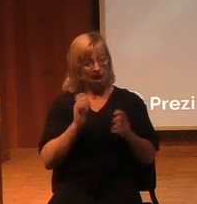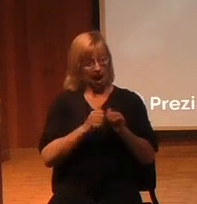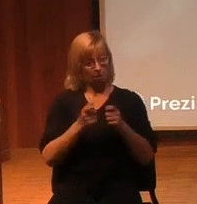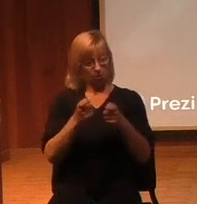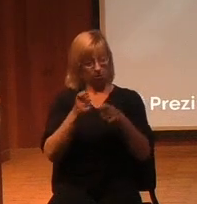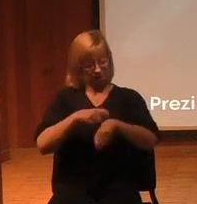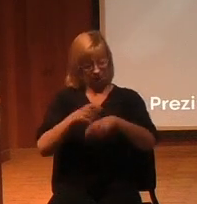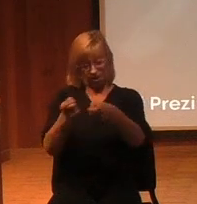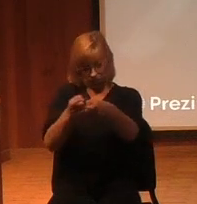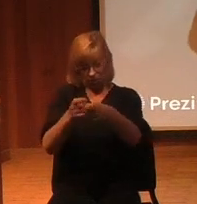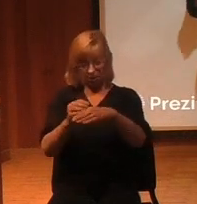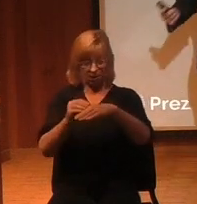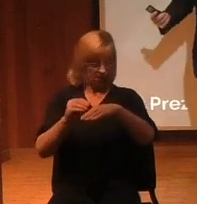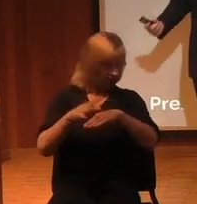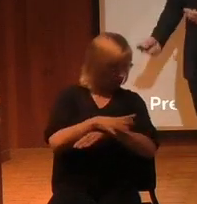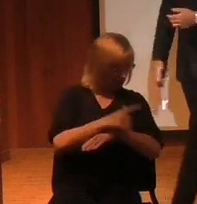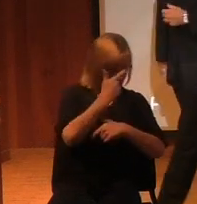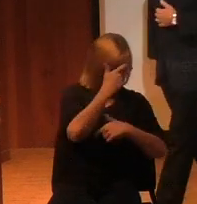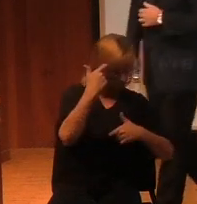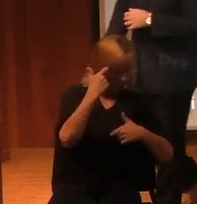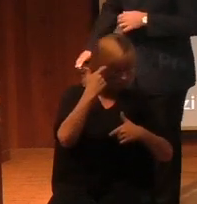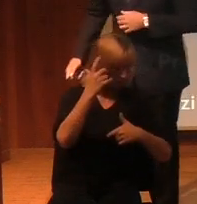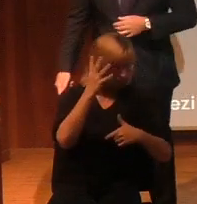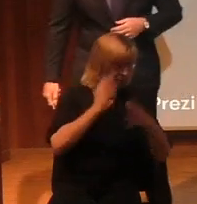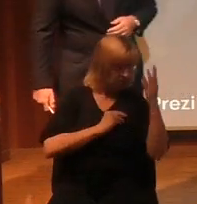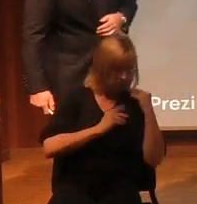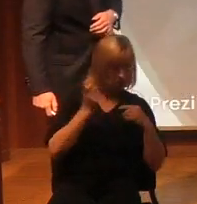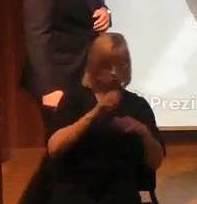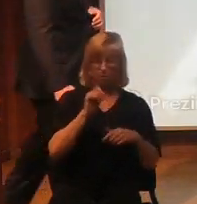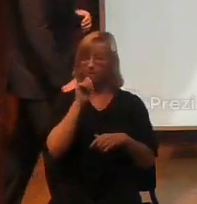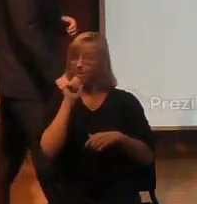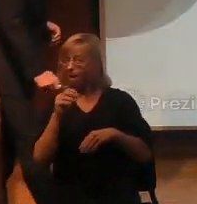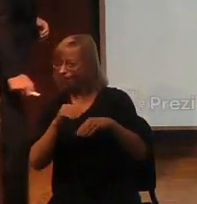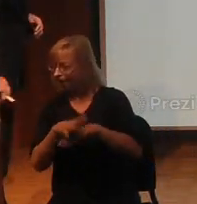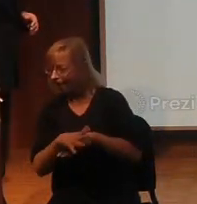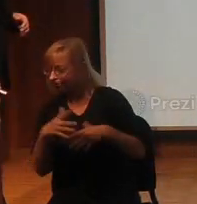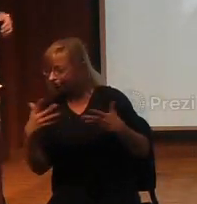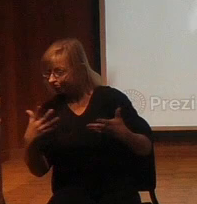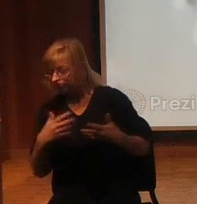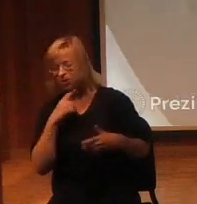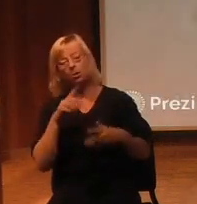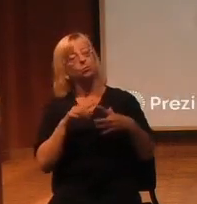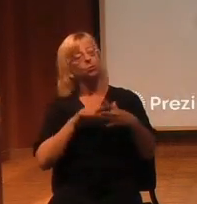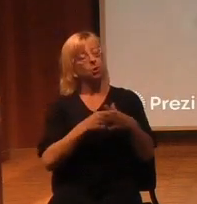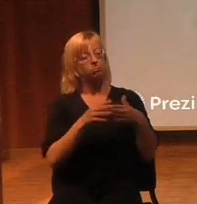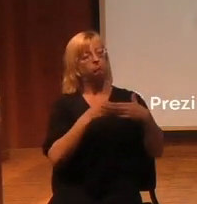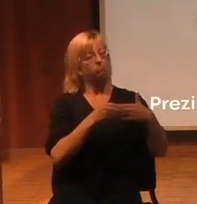to affect trauma, or could not. Let's start with the Plastic Timeline and talk a little about that.